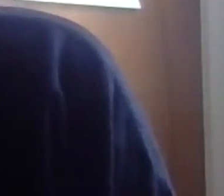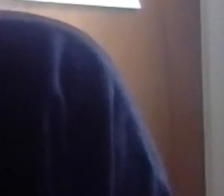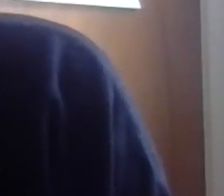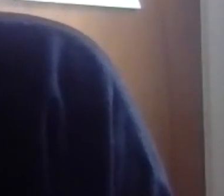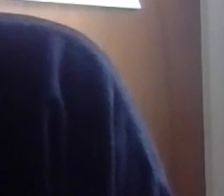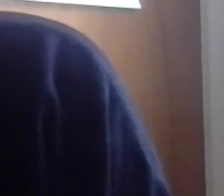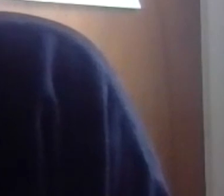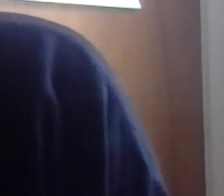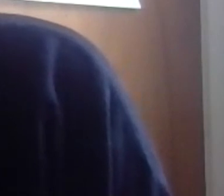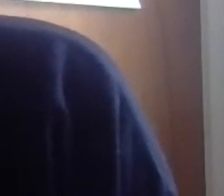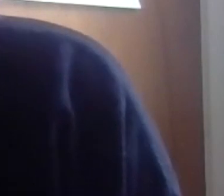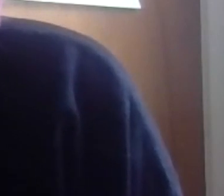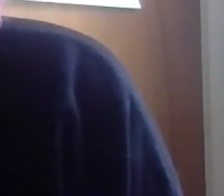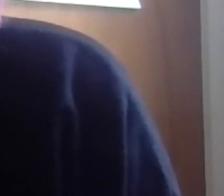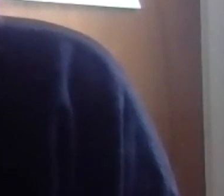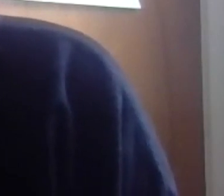by visiting chicagohumanities.org,